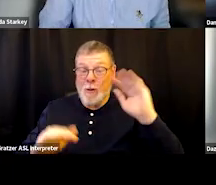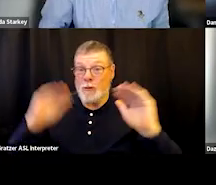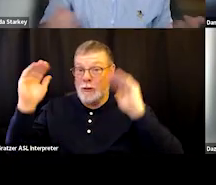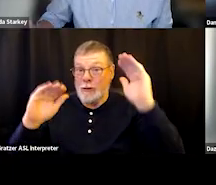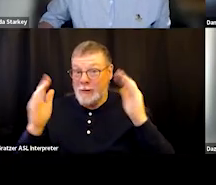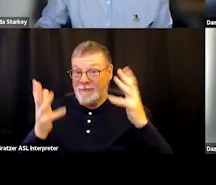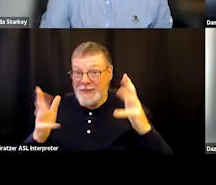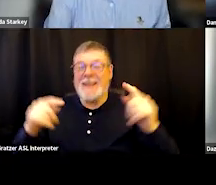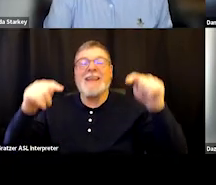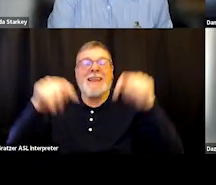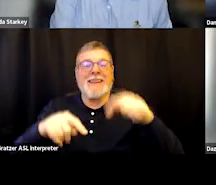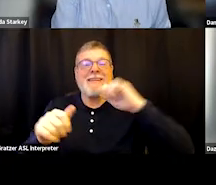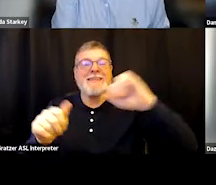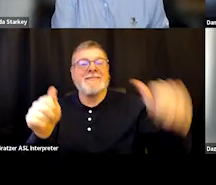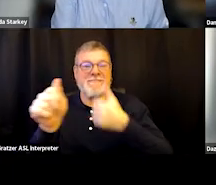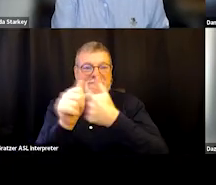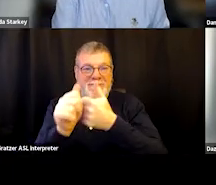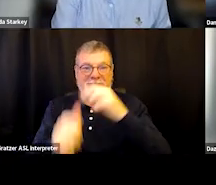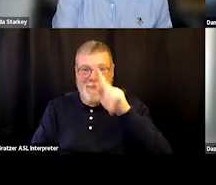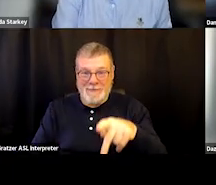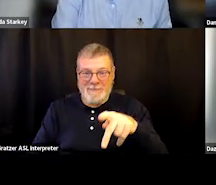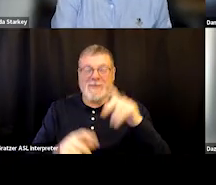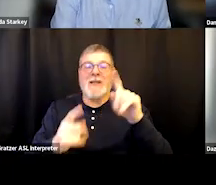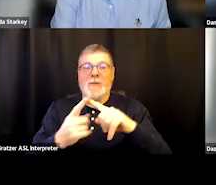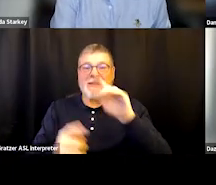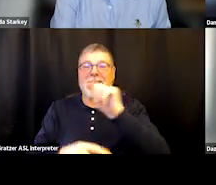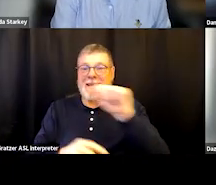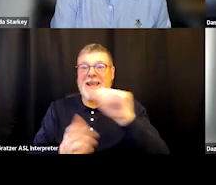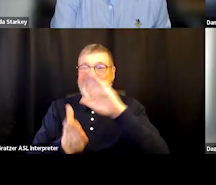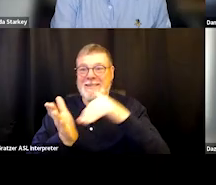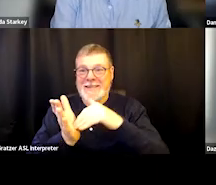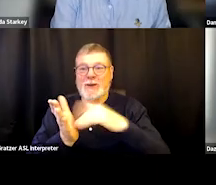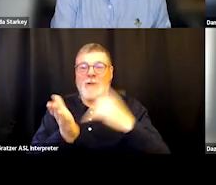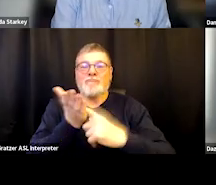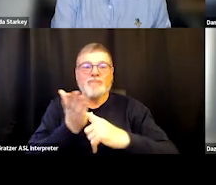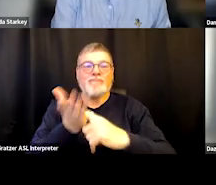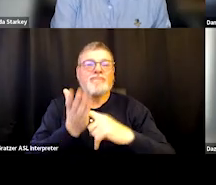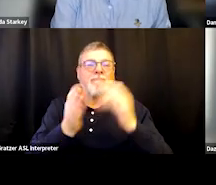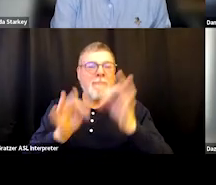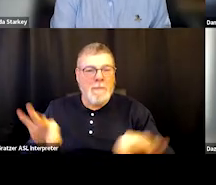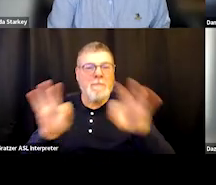then this is the follow up to that where we from the TA Center go over some of the most important concepts